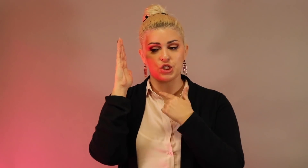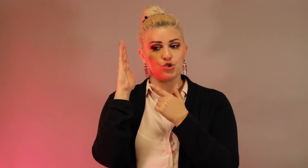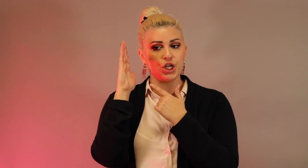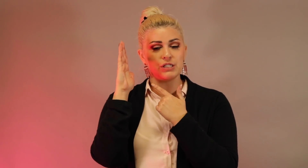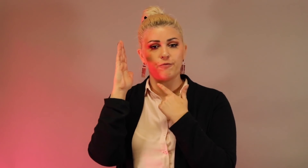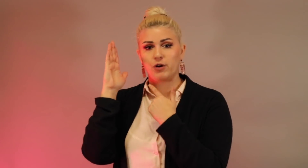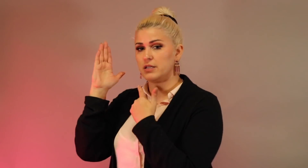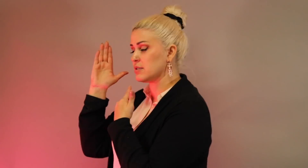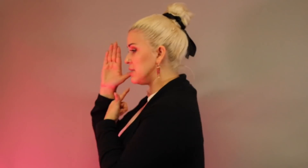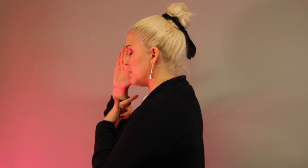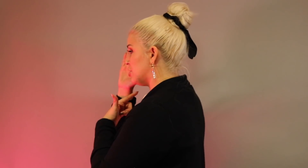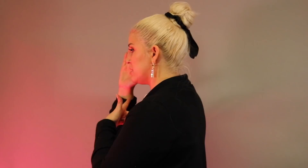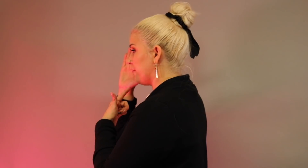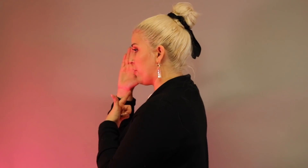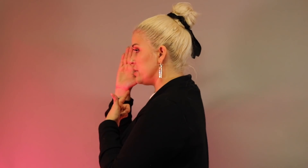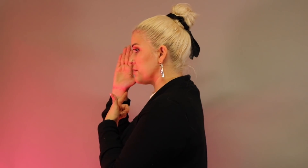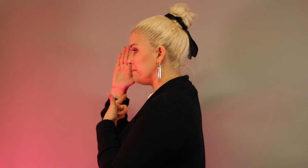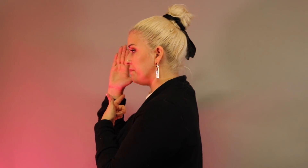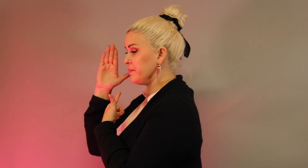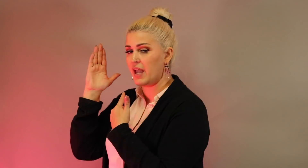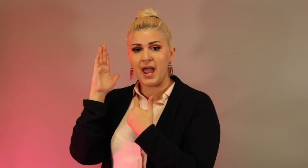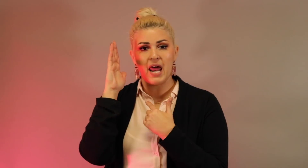It's just in front, see, just in front.